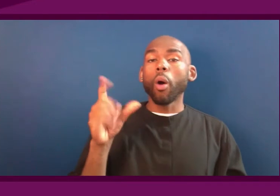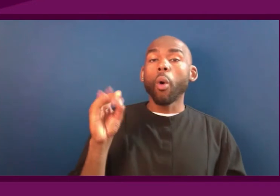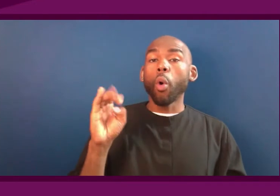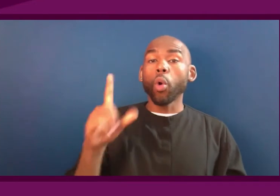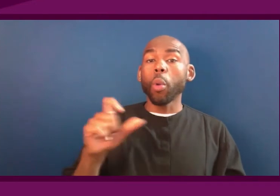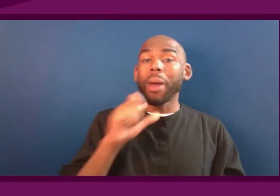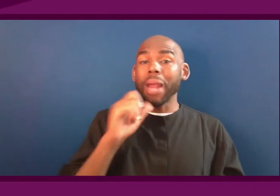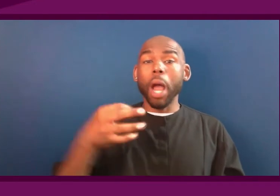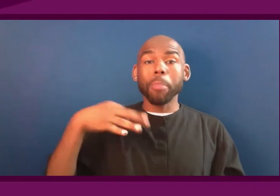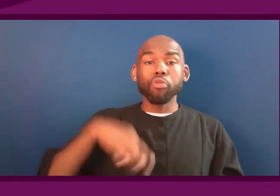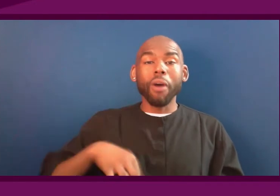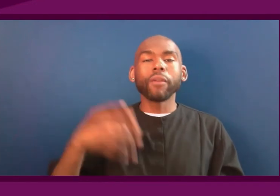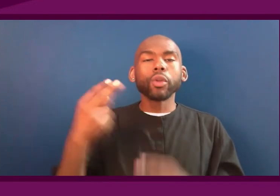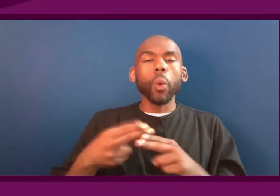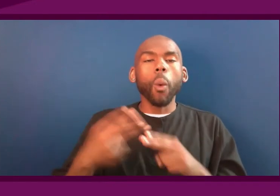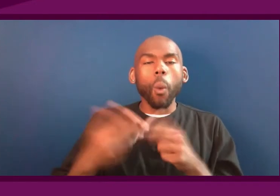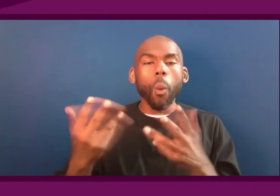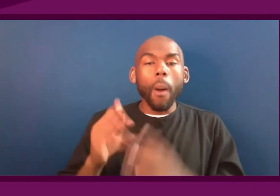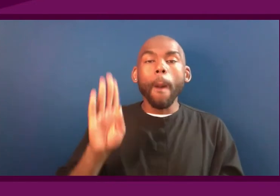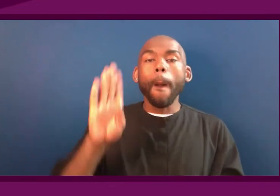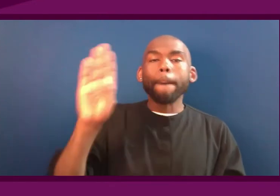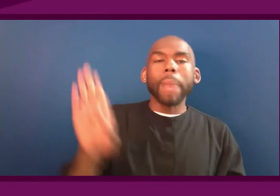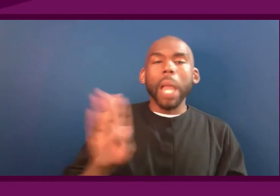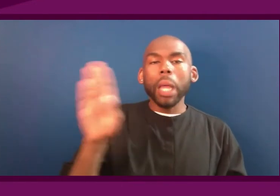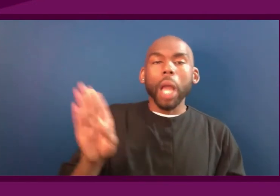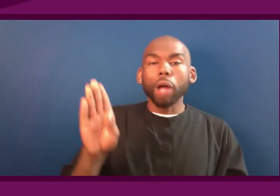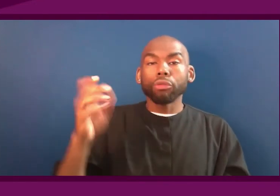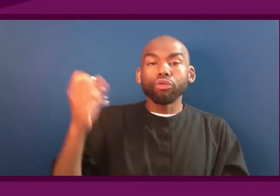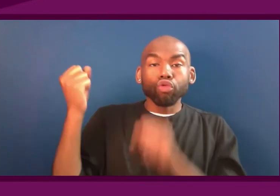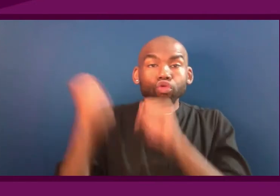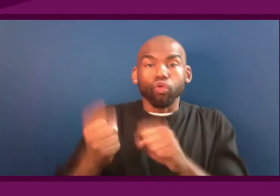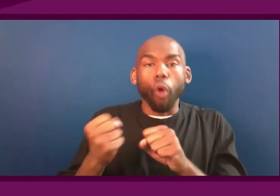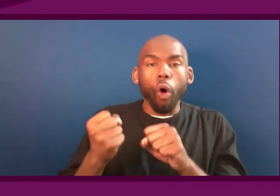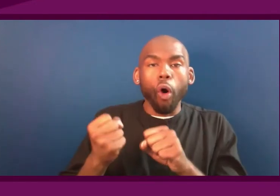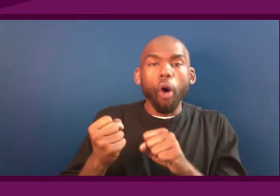then I'm going to switch to we because you can't do anything with an I, but I really wanted... I